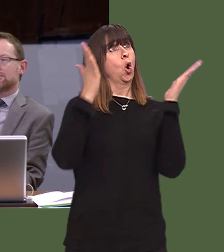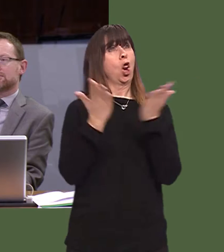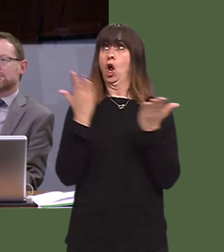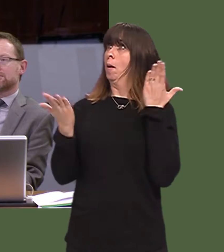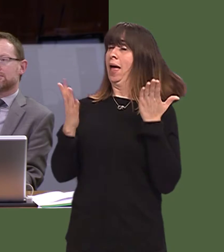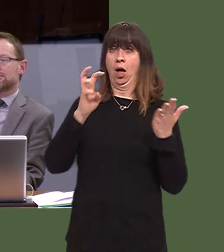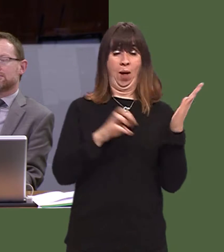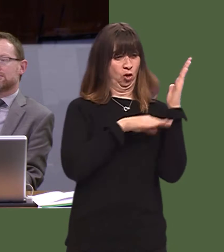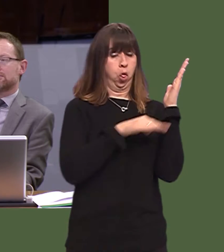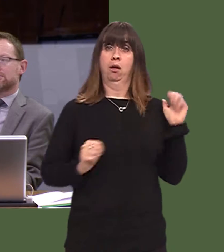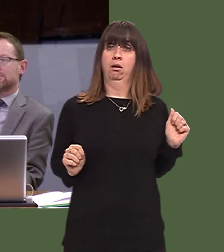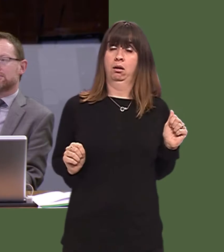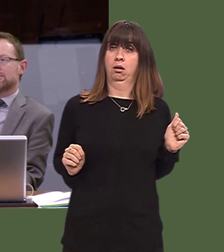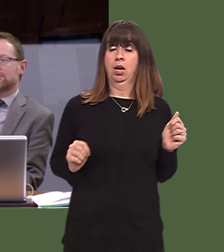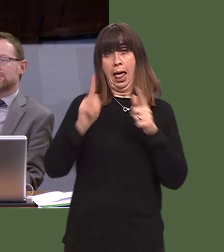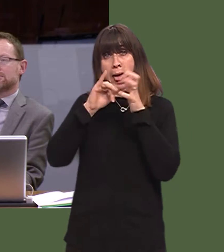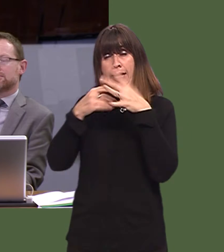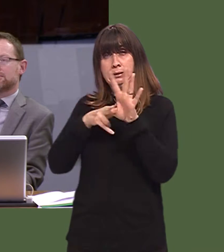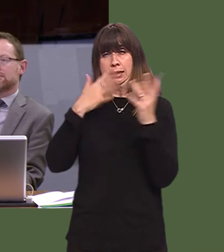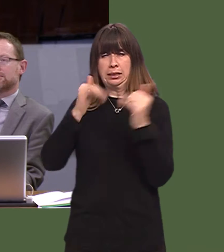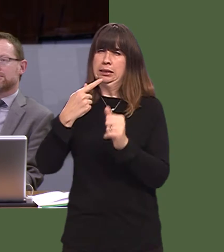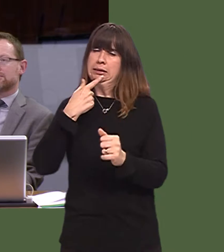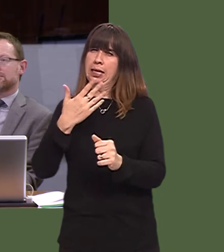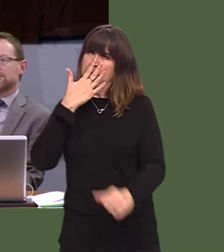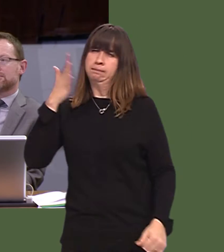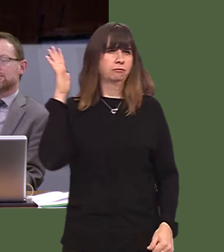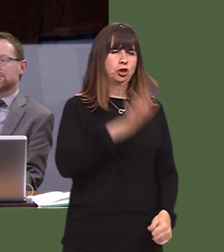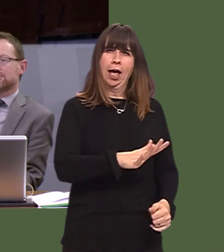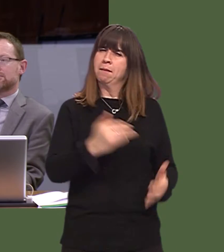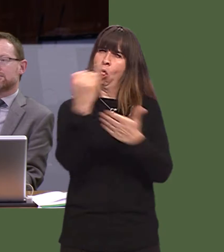Today, the Estyn inspection report shows a damning indictment of failure of leadership